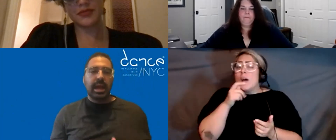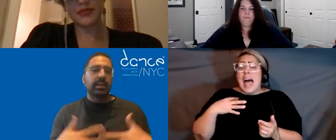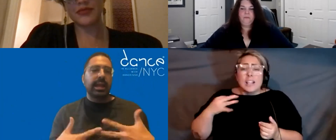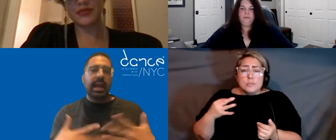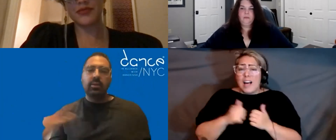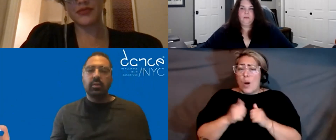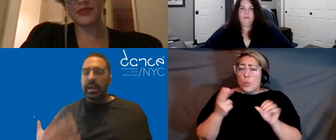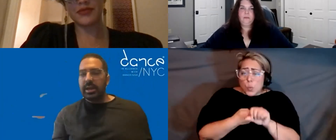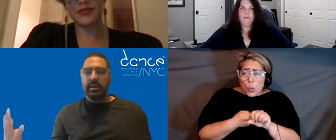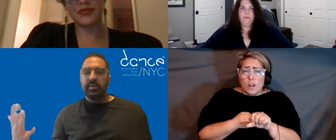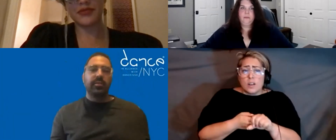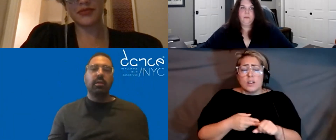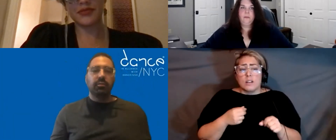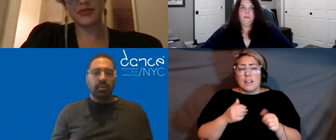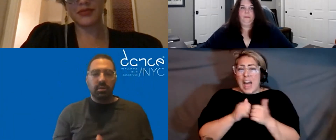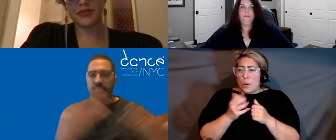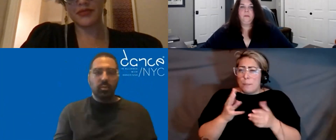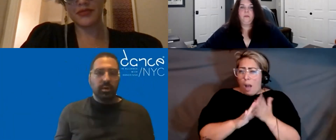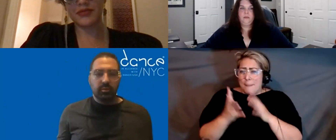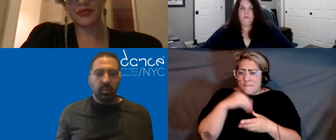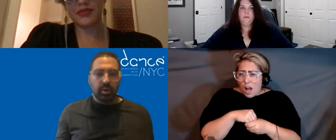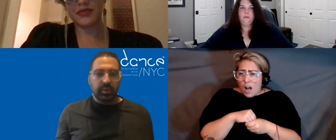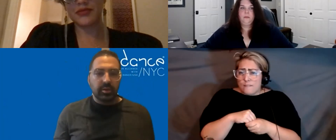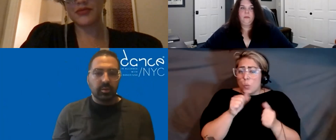with all of the wonderful work you are doing.